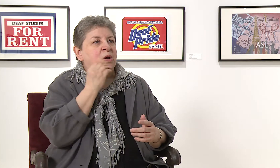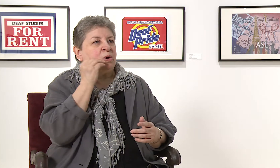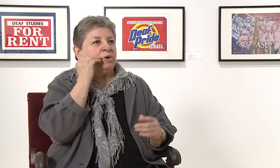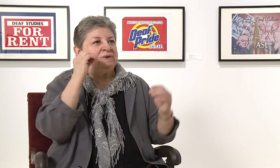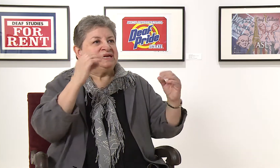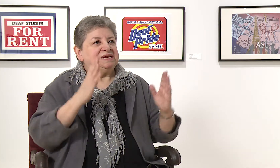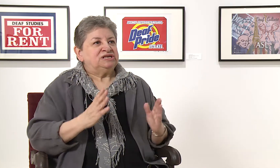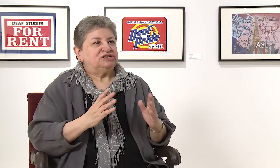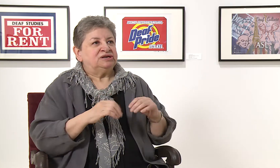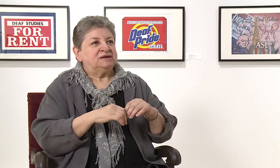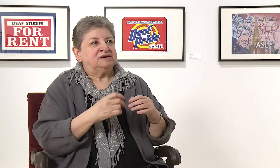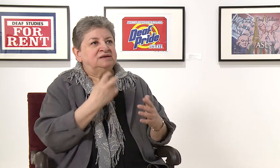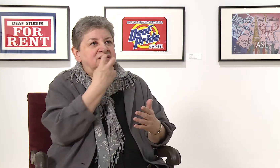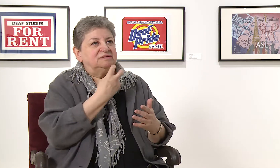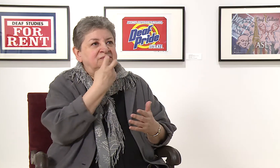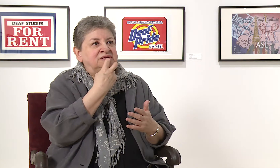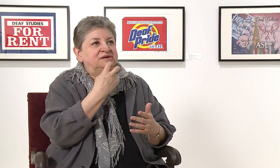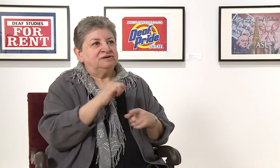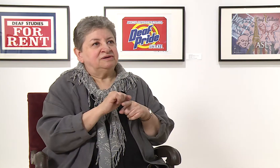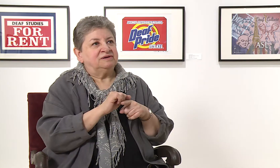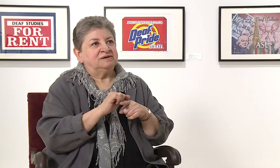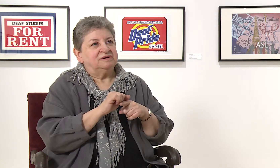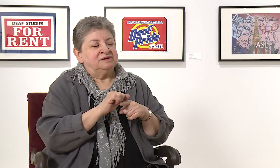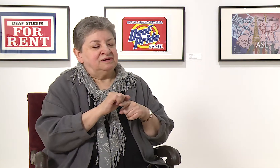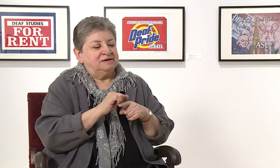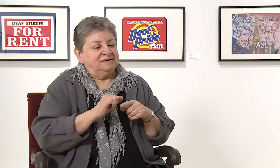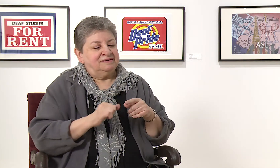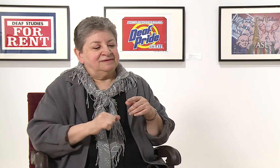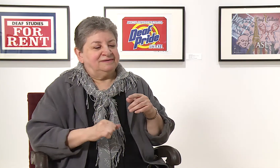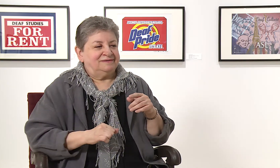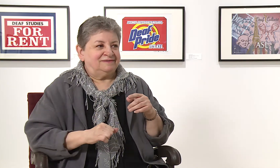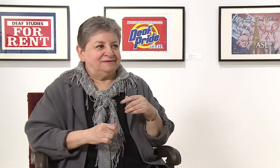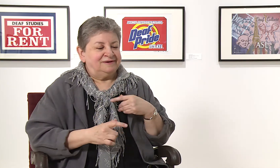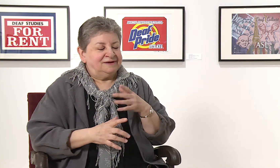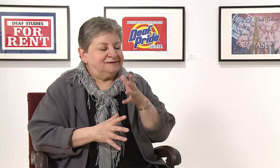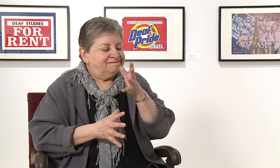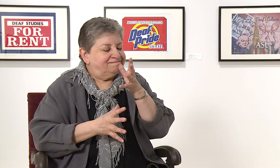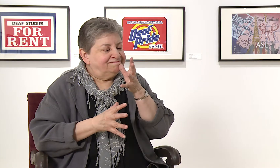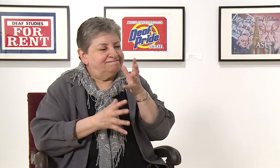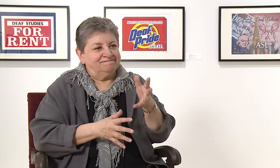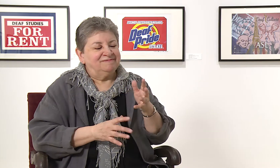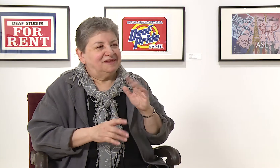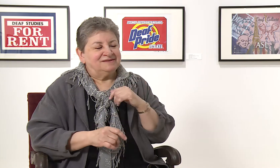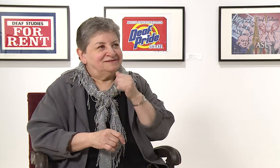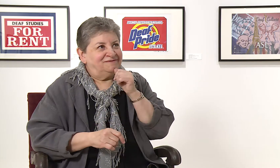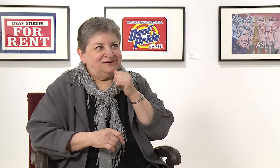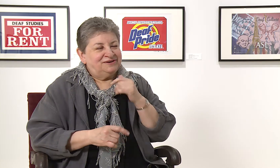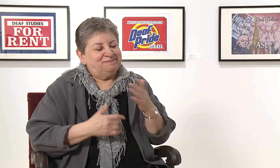My mom was my homeschool teacher for speech training, and I abhorred it.